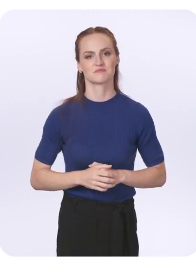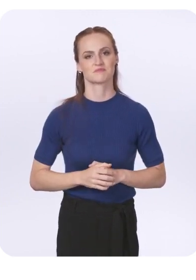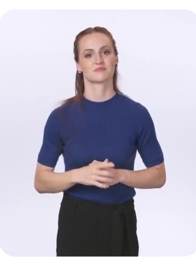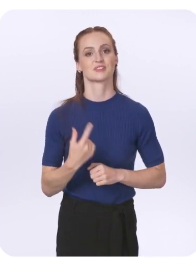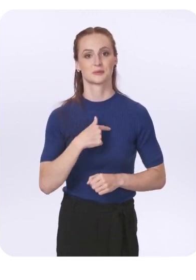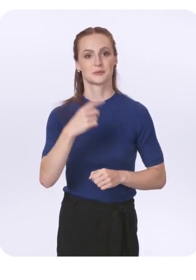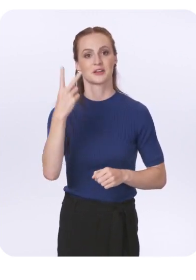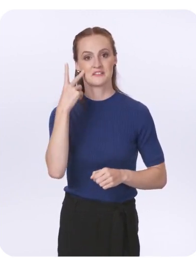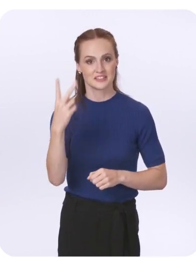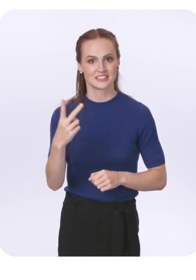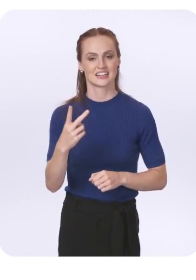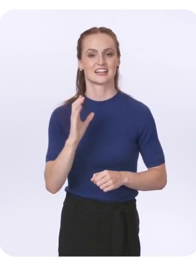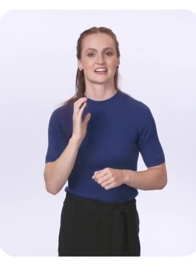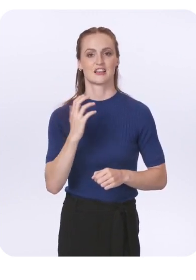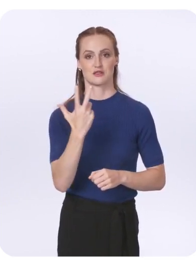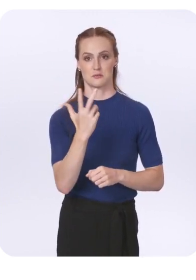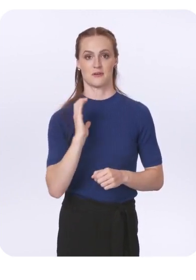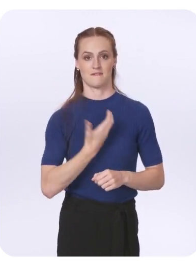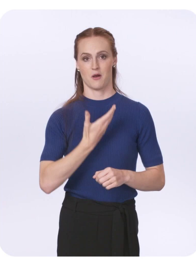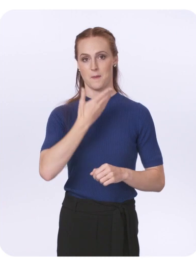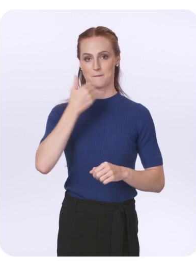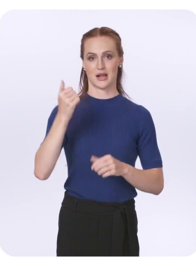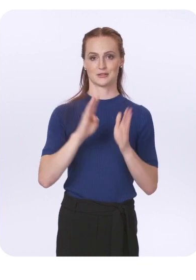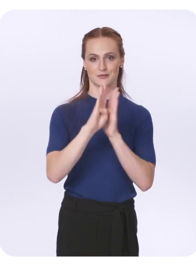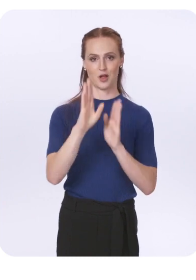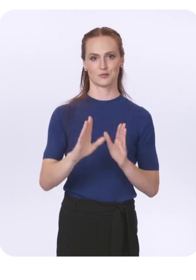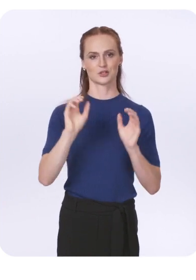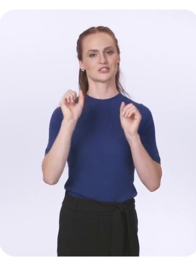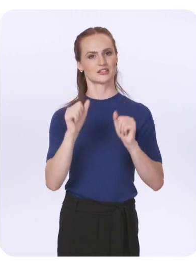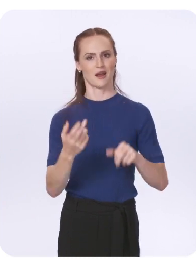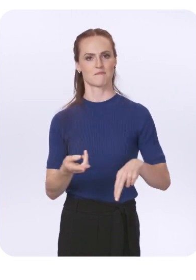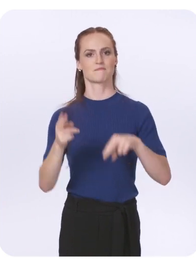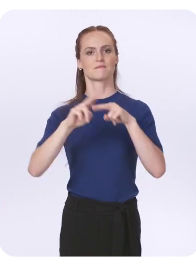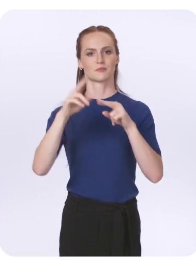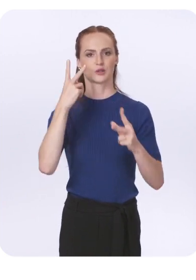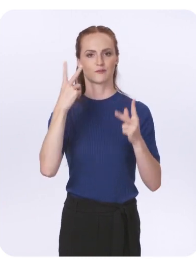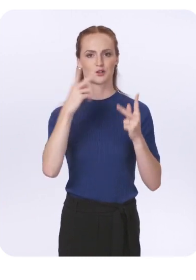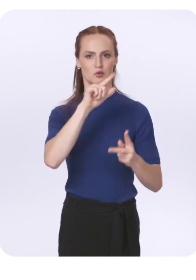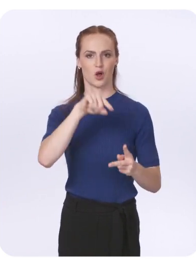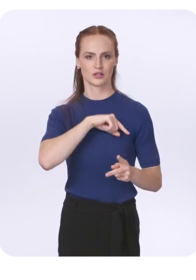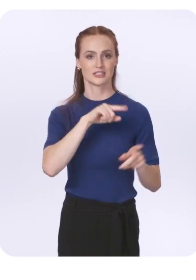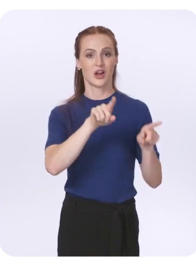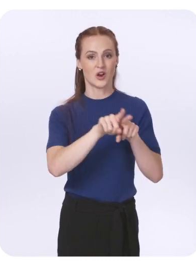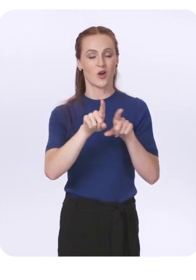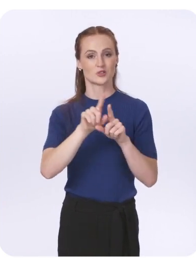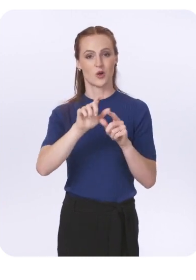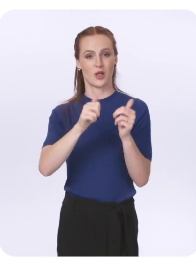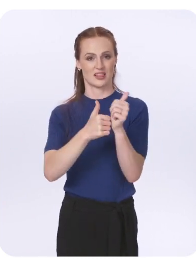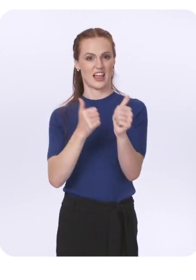And we’ve seen firsthand how three of our best developers were able to boost the visual quality as well as even latency